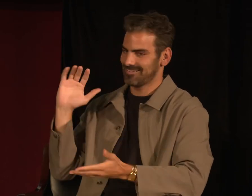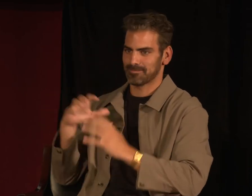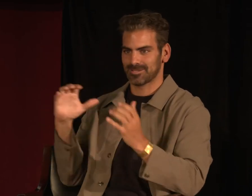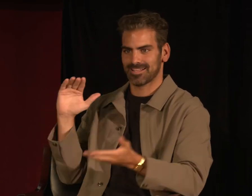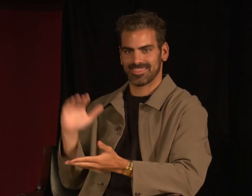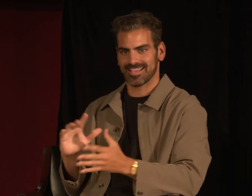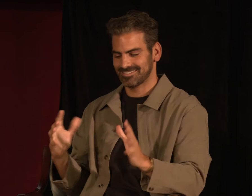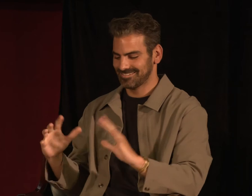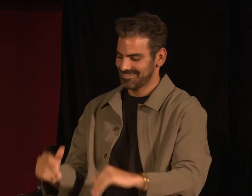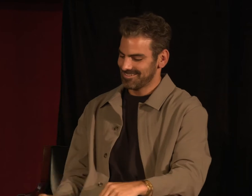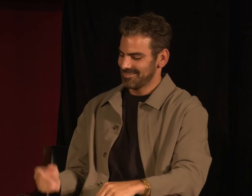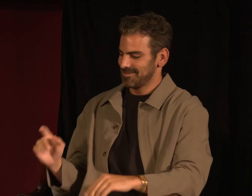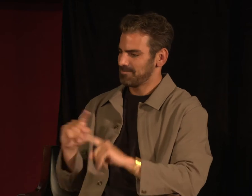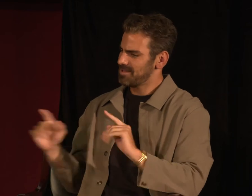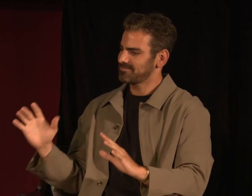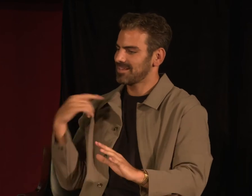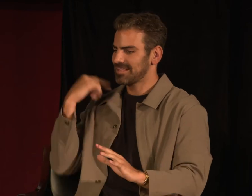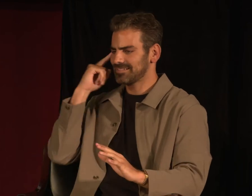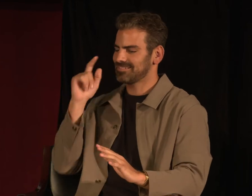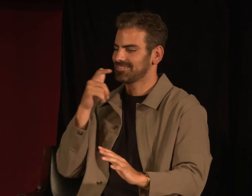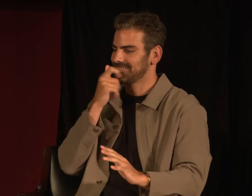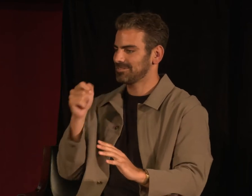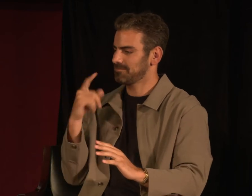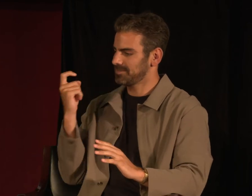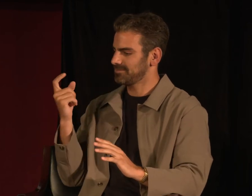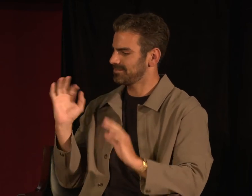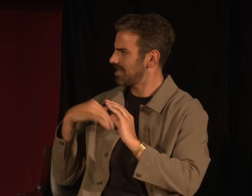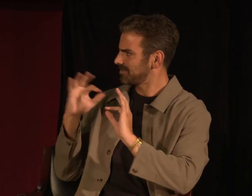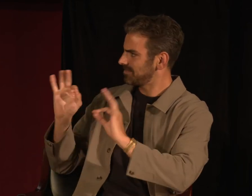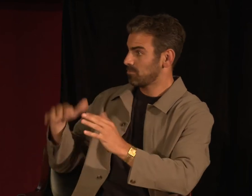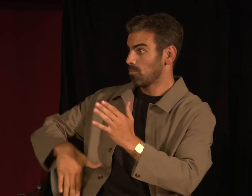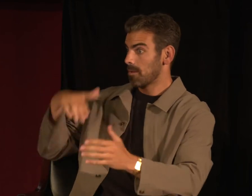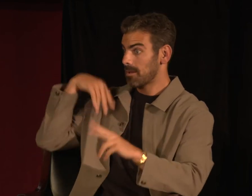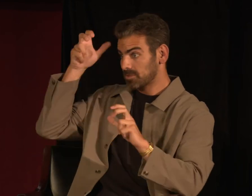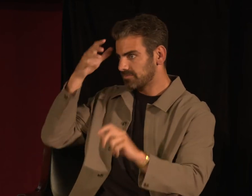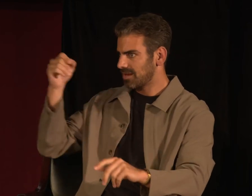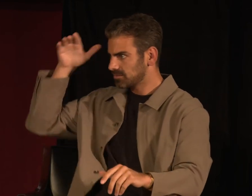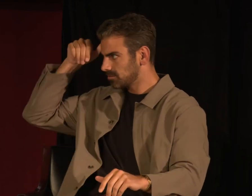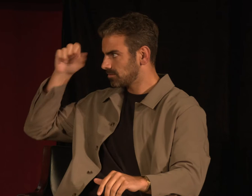My mom can stop growing gray hair. I think I can give her a break. But I do think it's interesting because growing up,